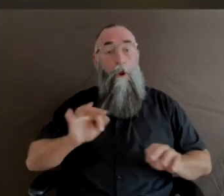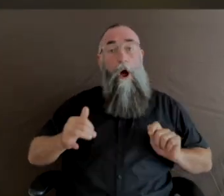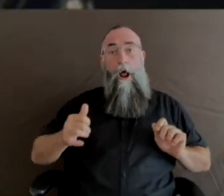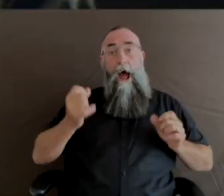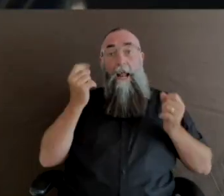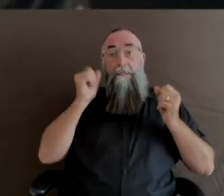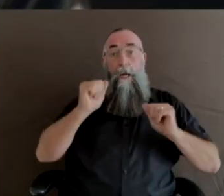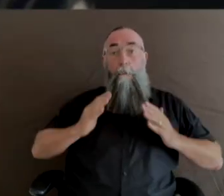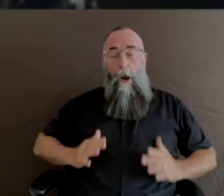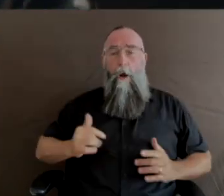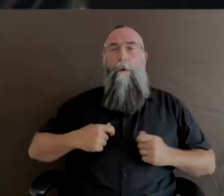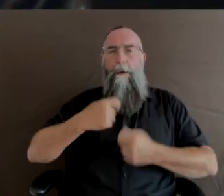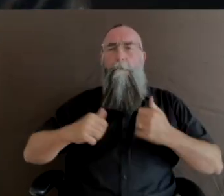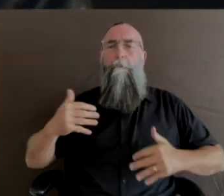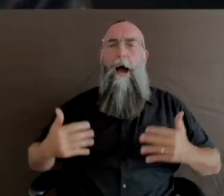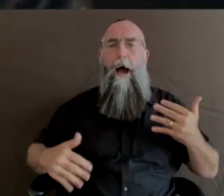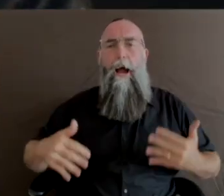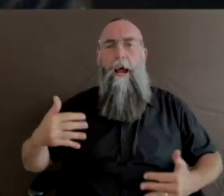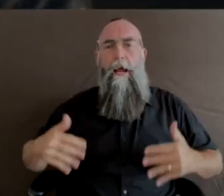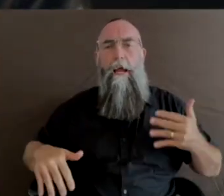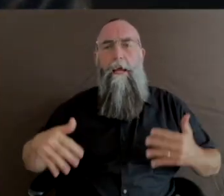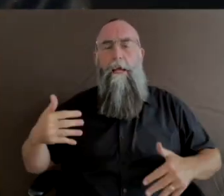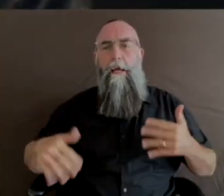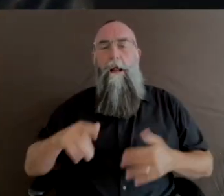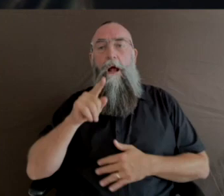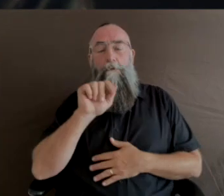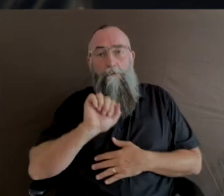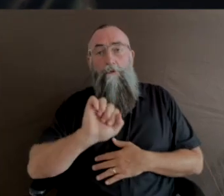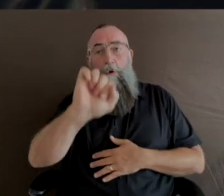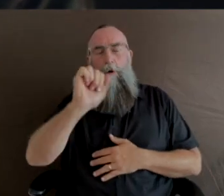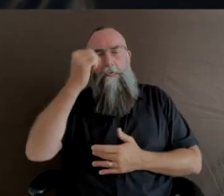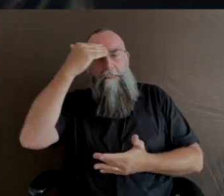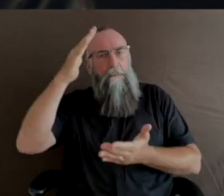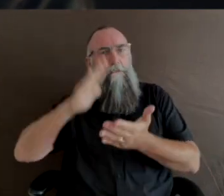The practise of experiencing art as well as making it,